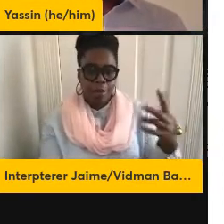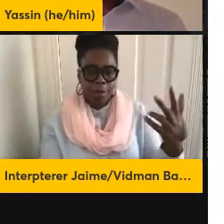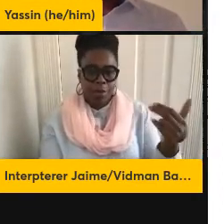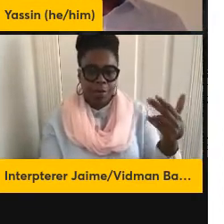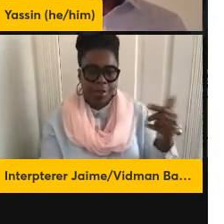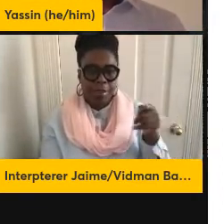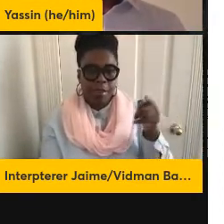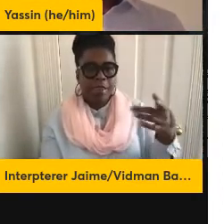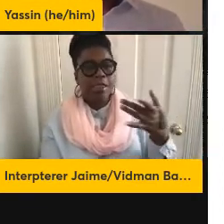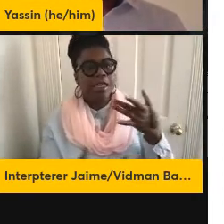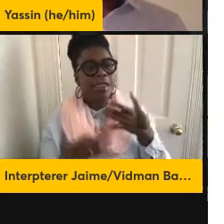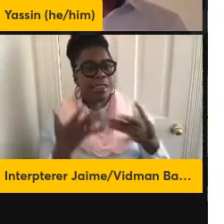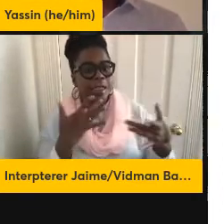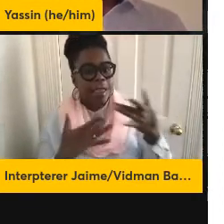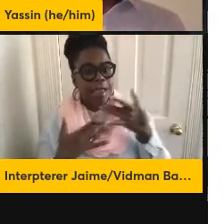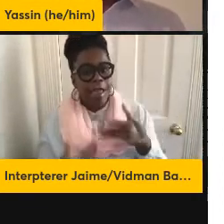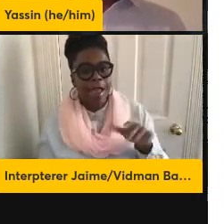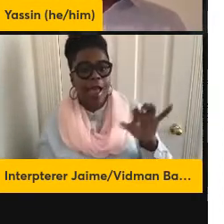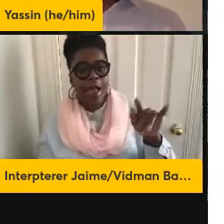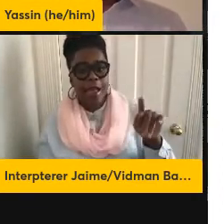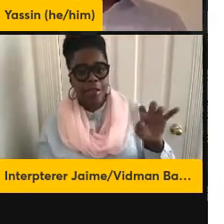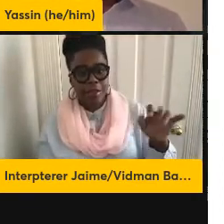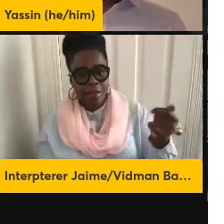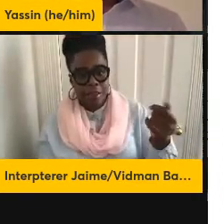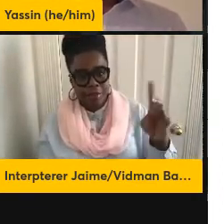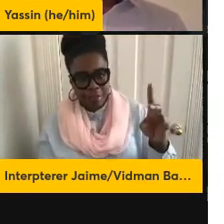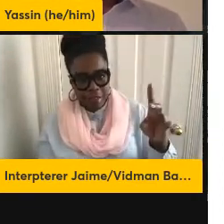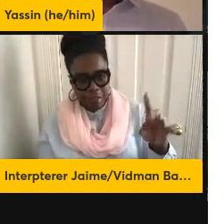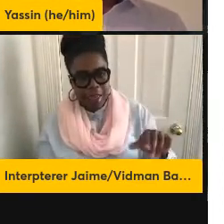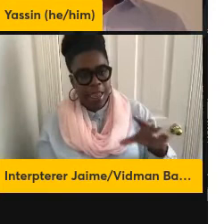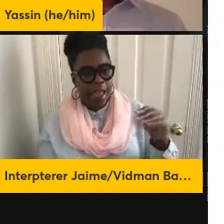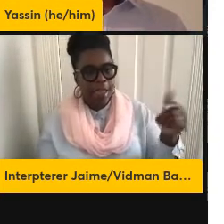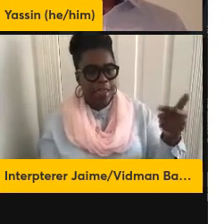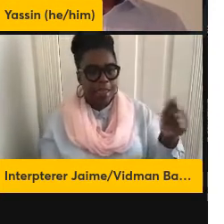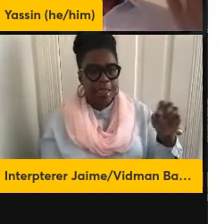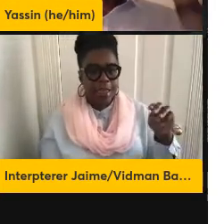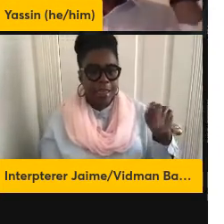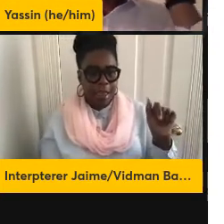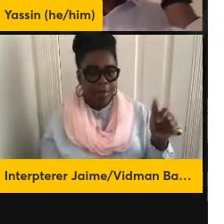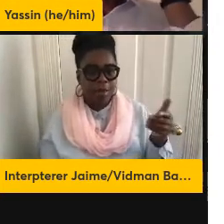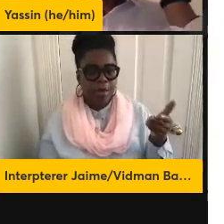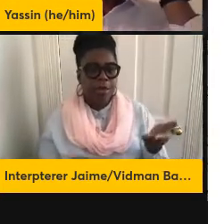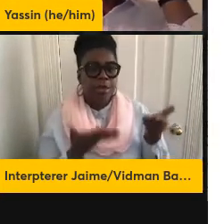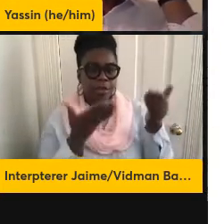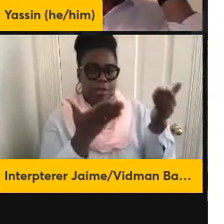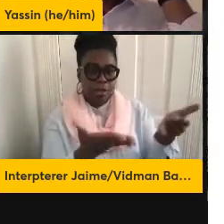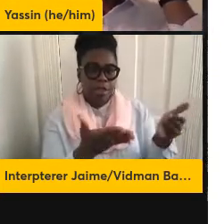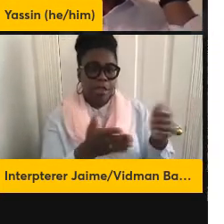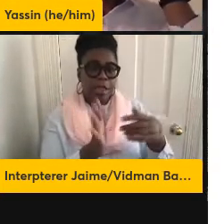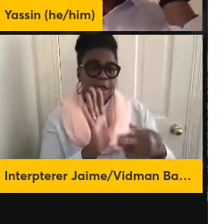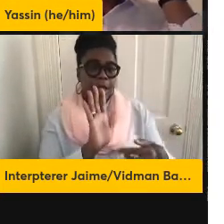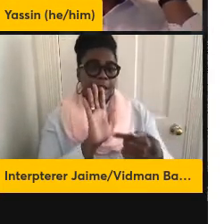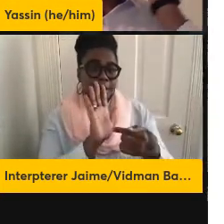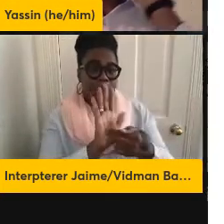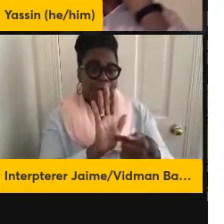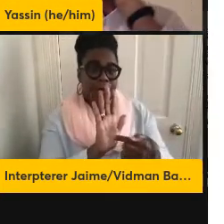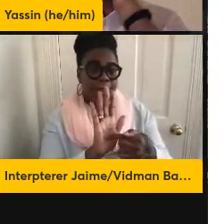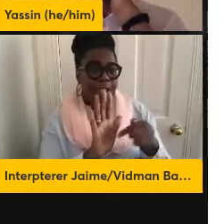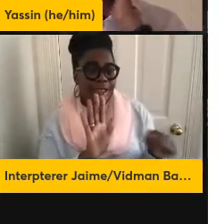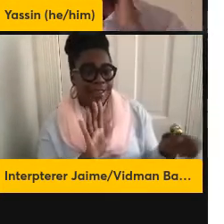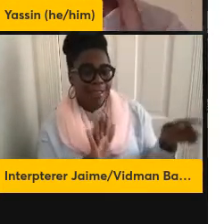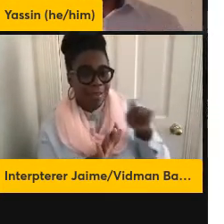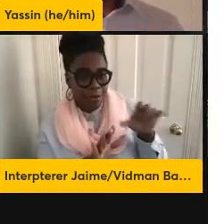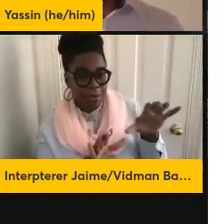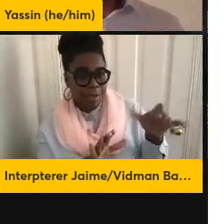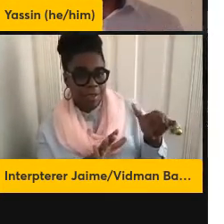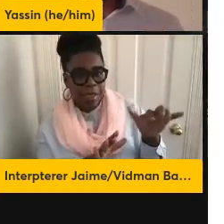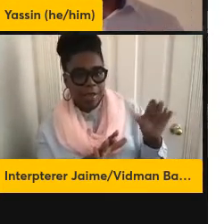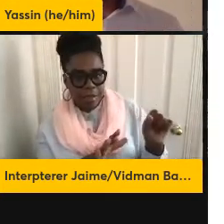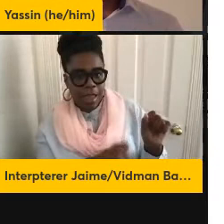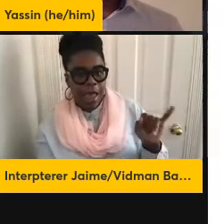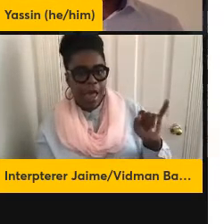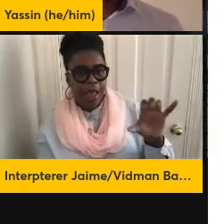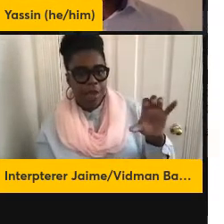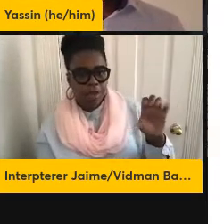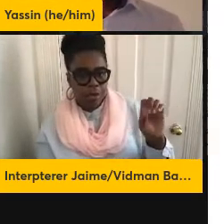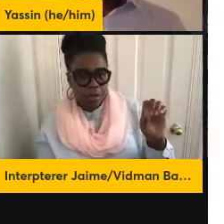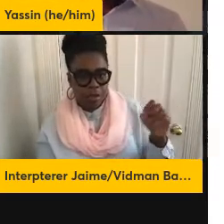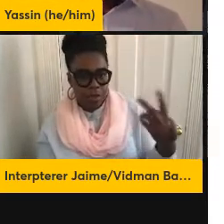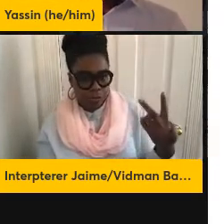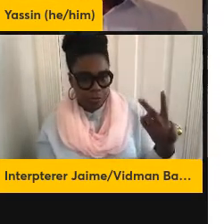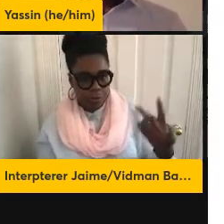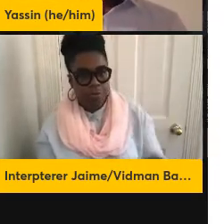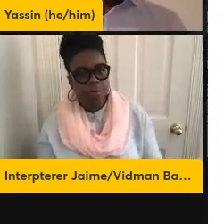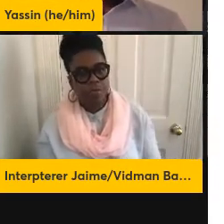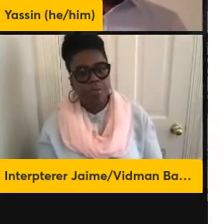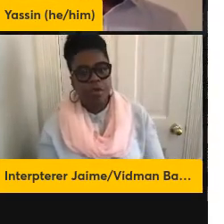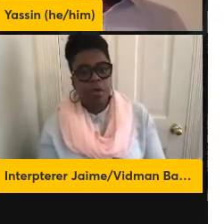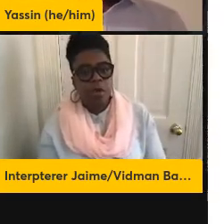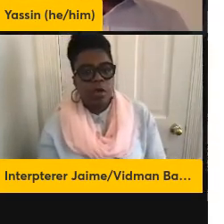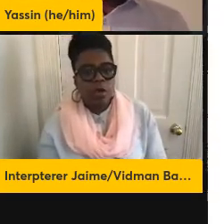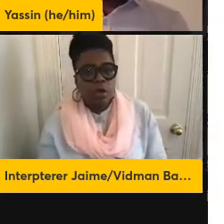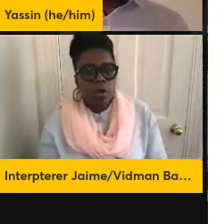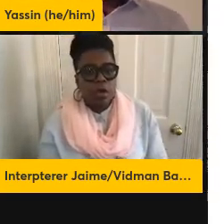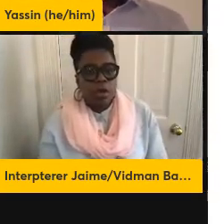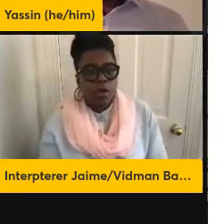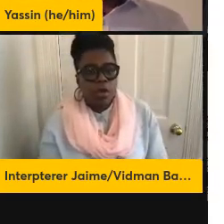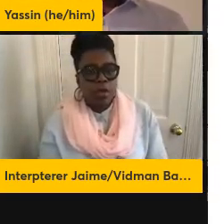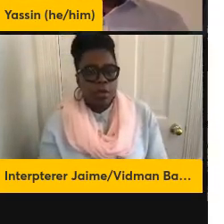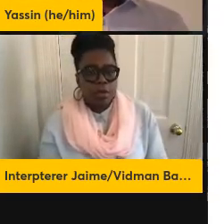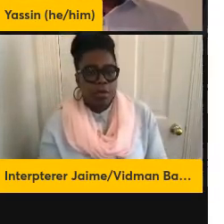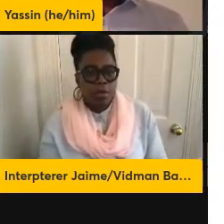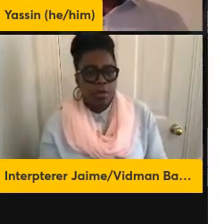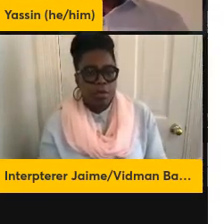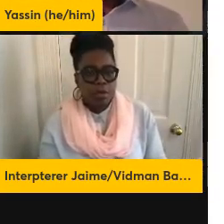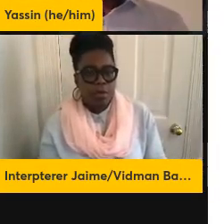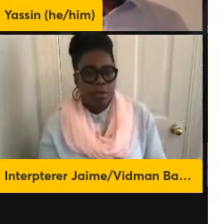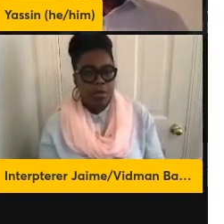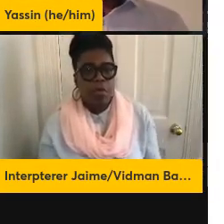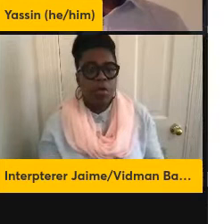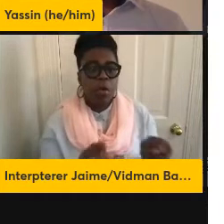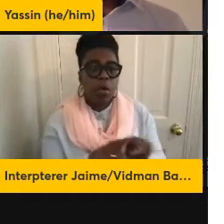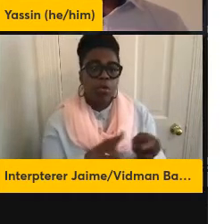aisle 17 and interferon gamma, suggesting and further indicating that these cells are actually ILC tools. So we also checked in